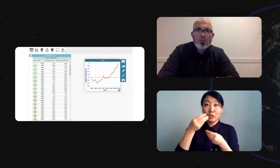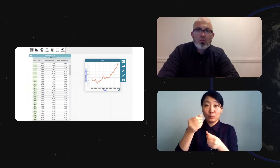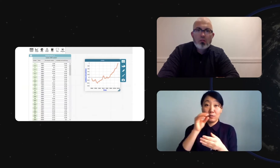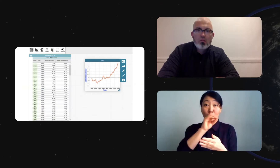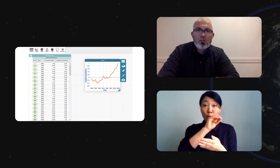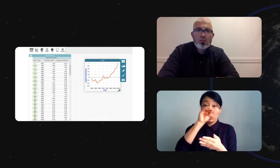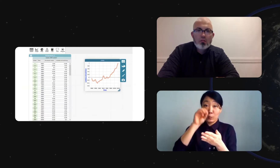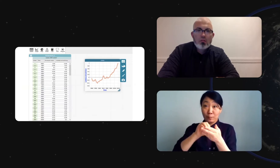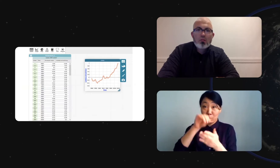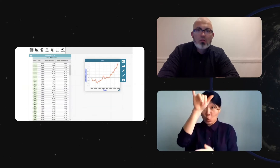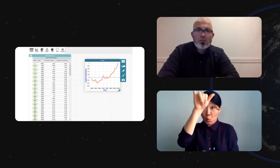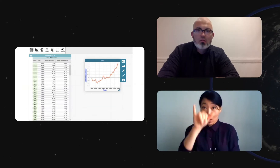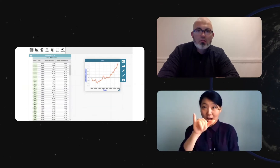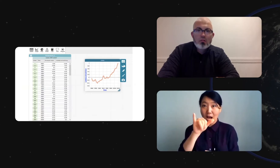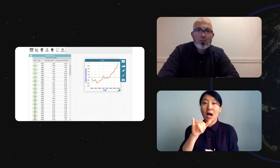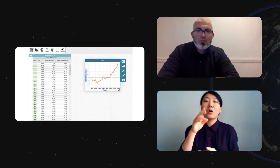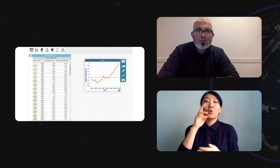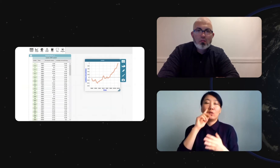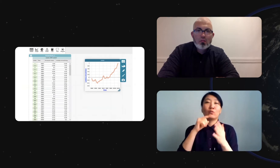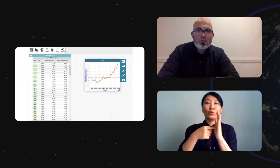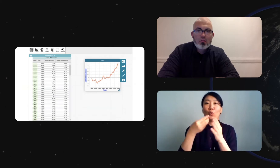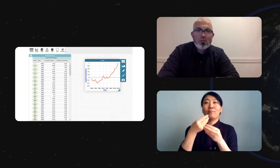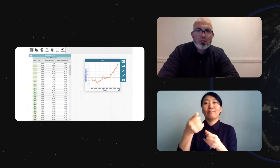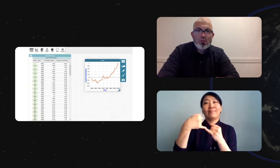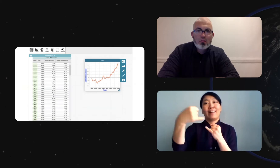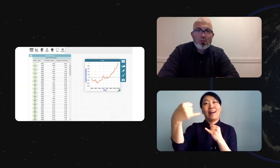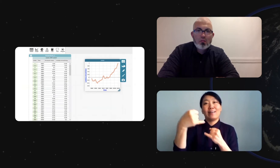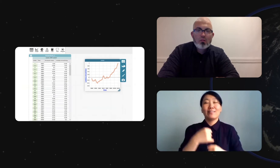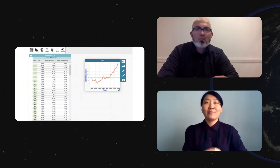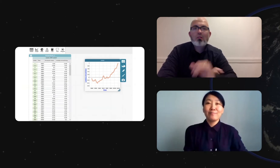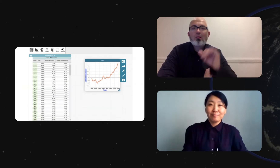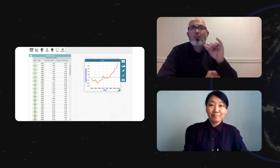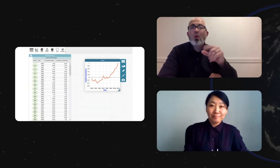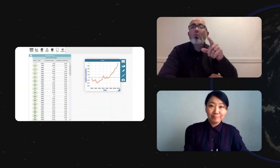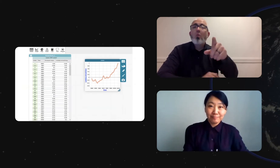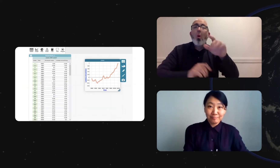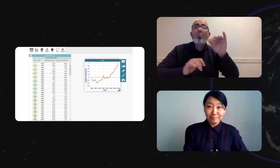What happens is, it makes the line more smooth.